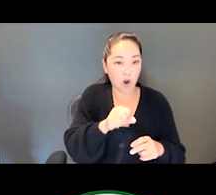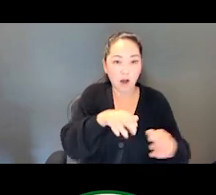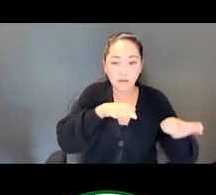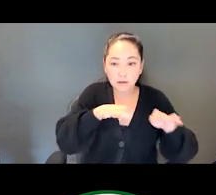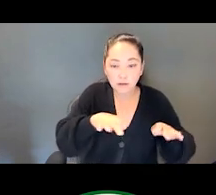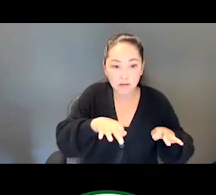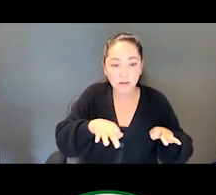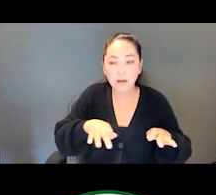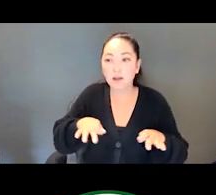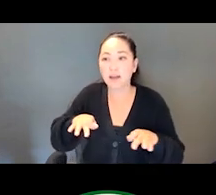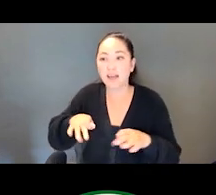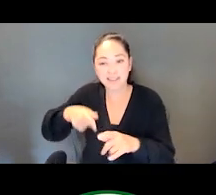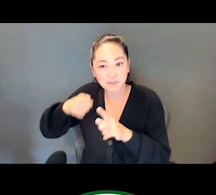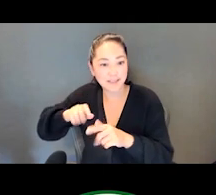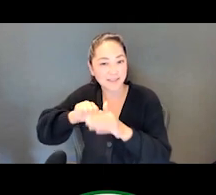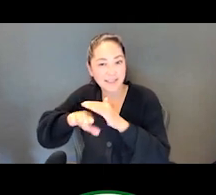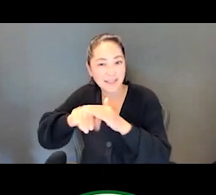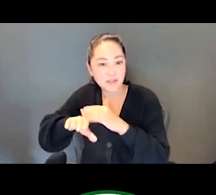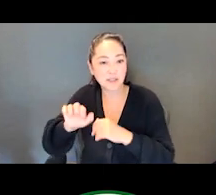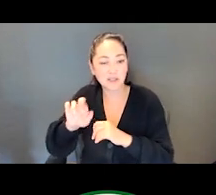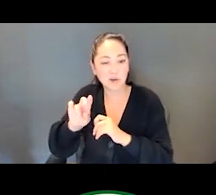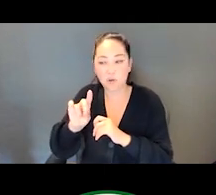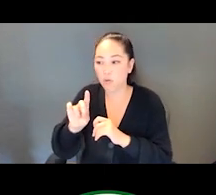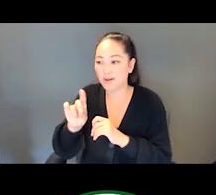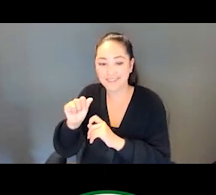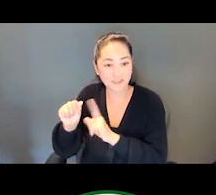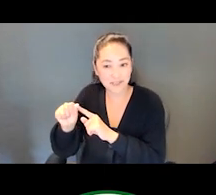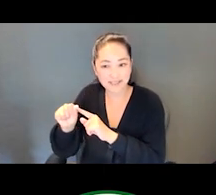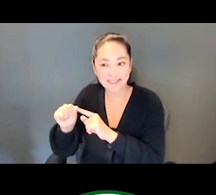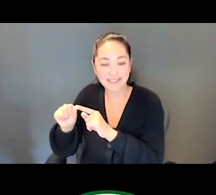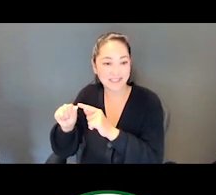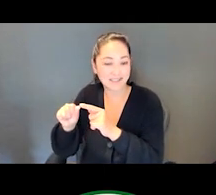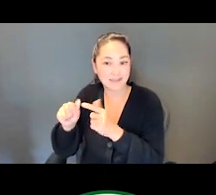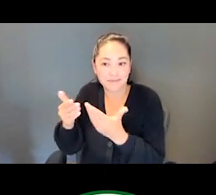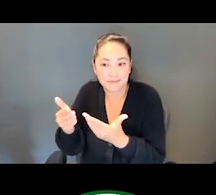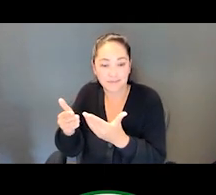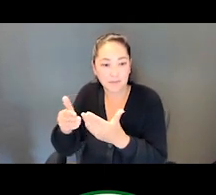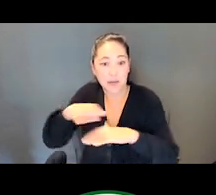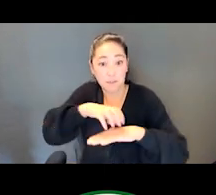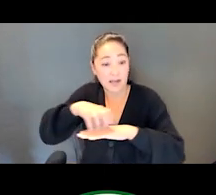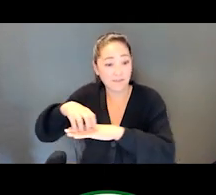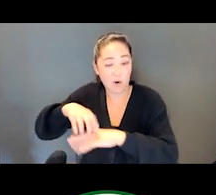integrated into where the decisions make makers are and where the people who have influence